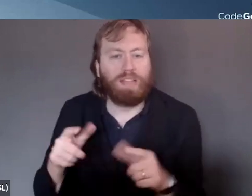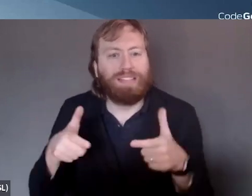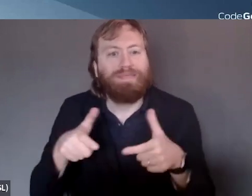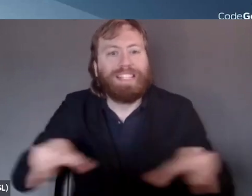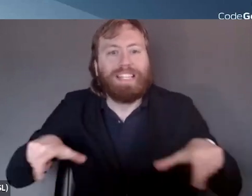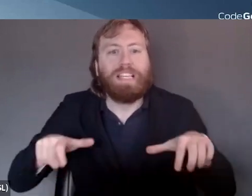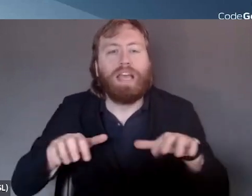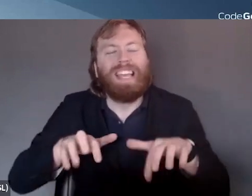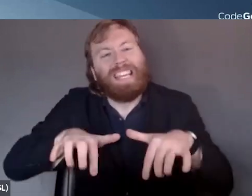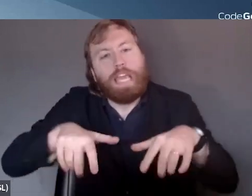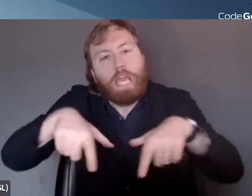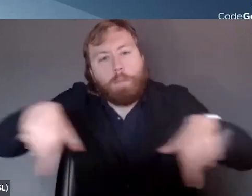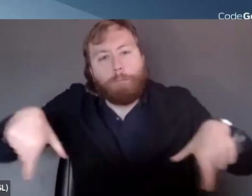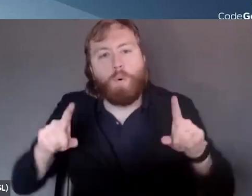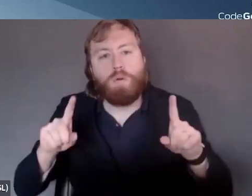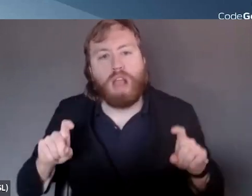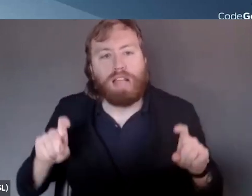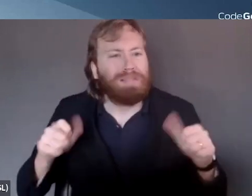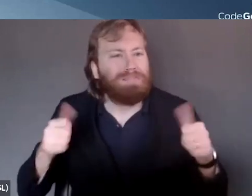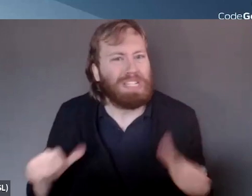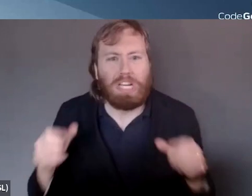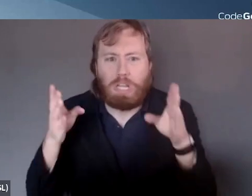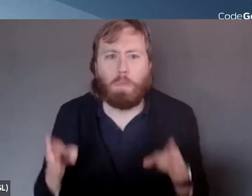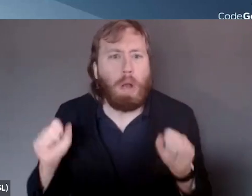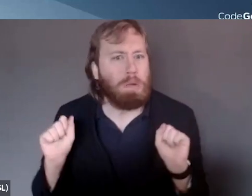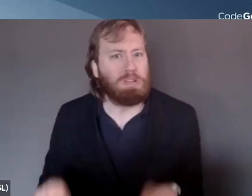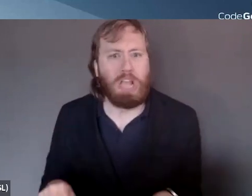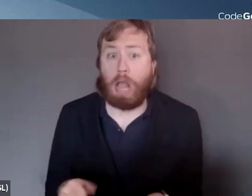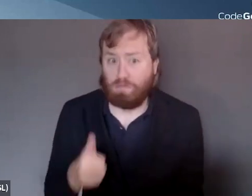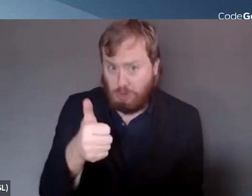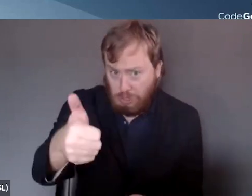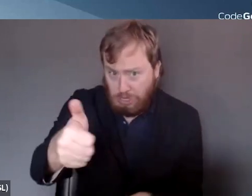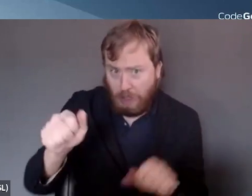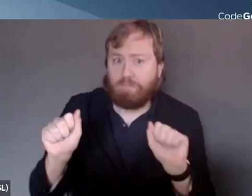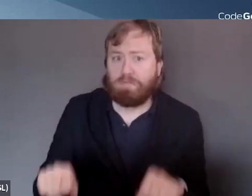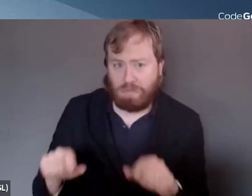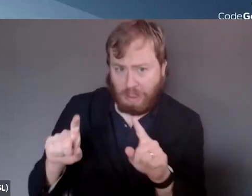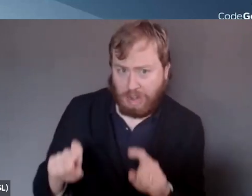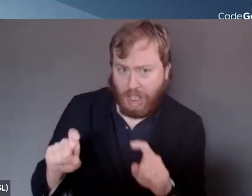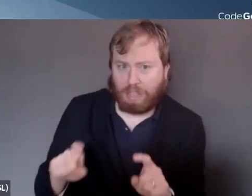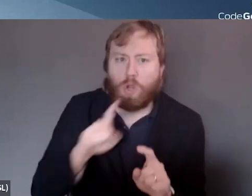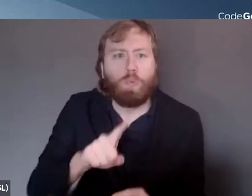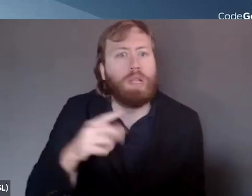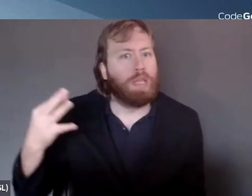You can test any website you bump into on the web on your own. This is very helpful information for content creators,